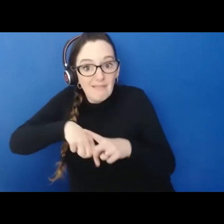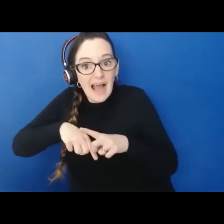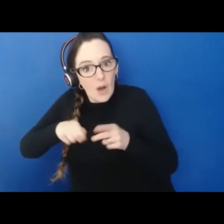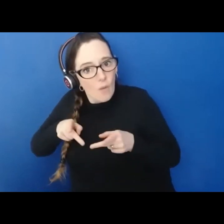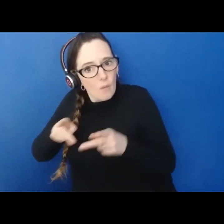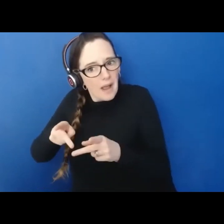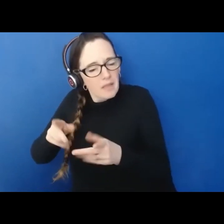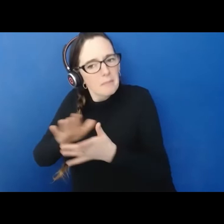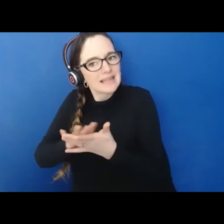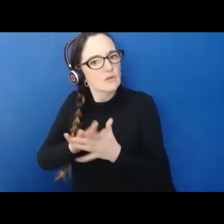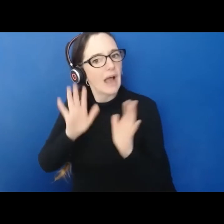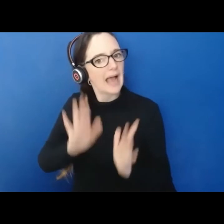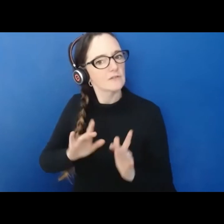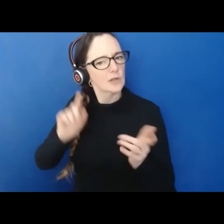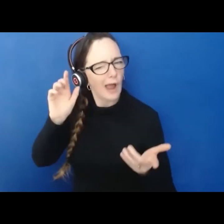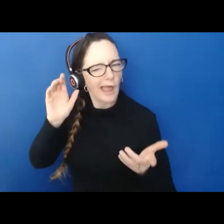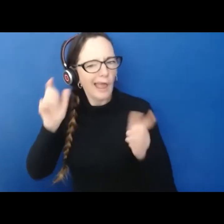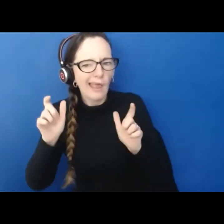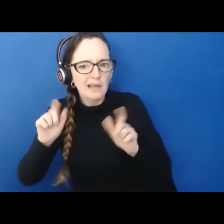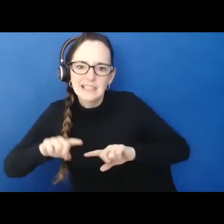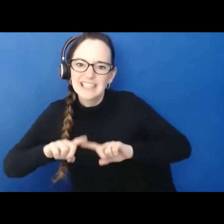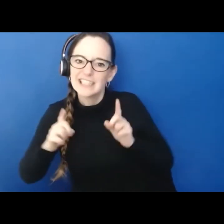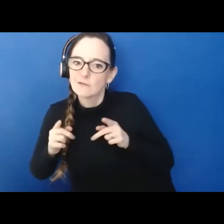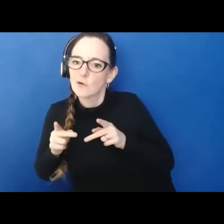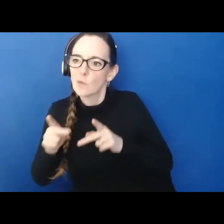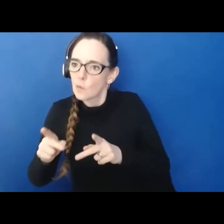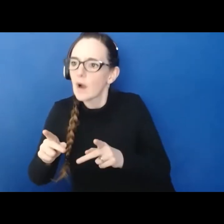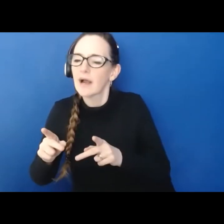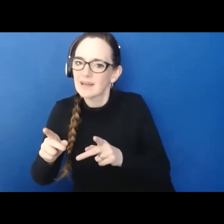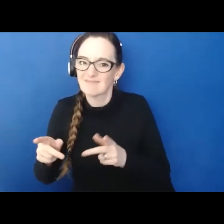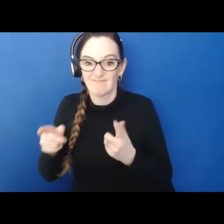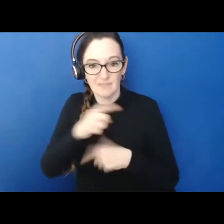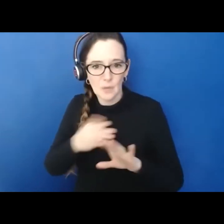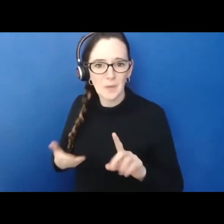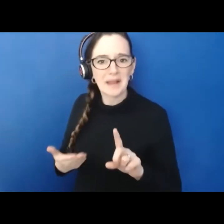and organisational forms to enable a more inter-dependent art world that is held together